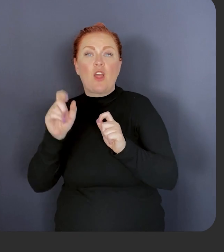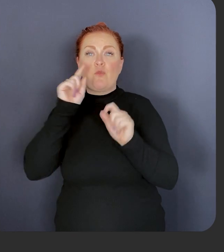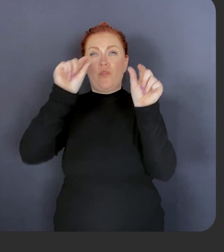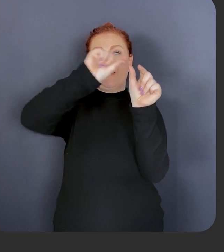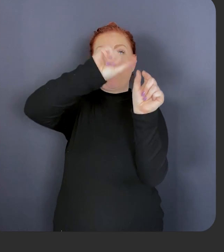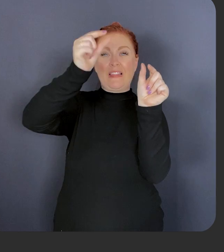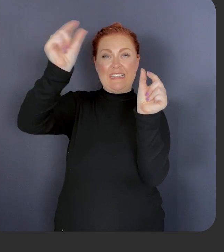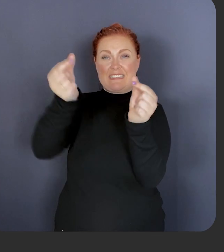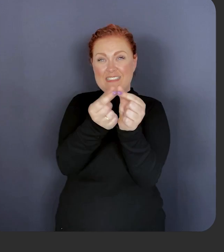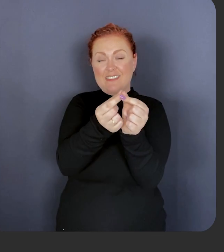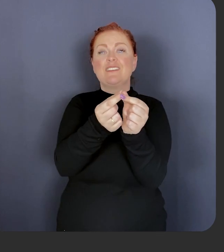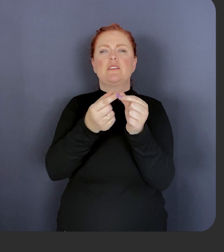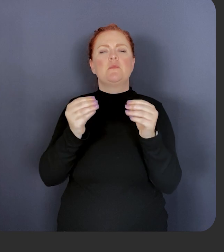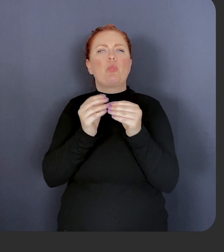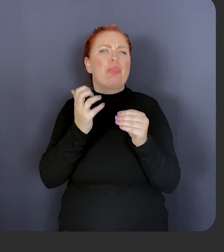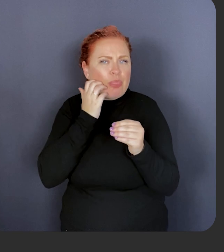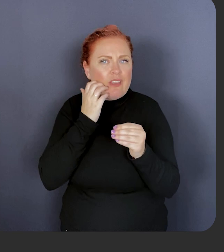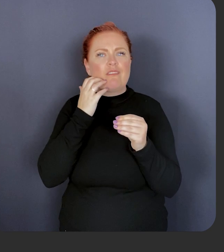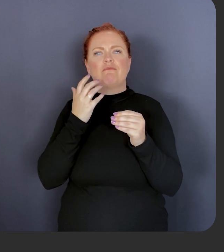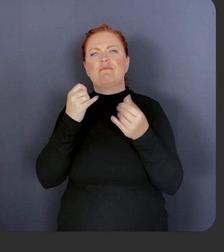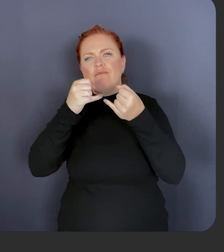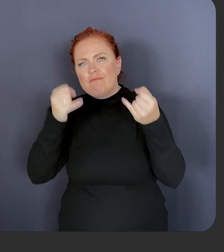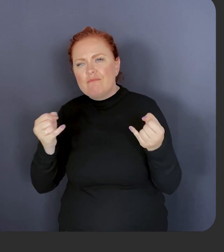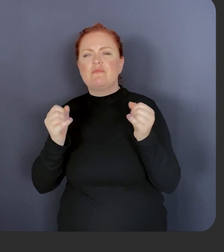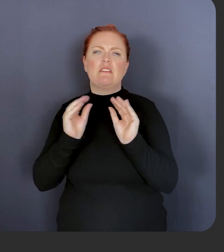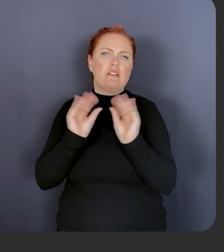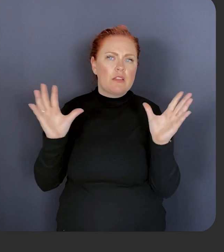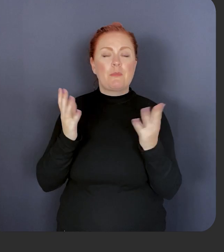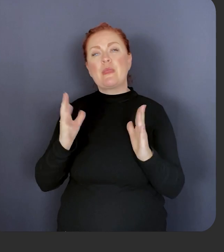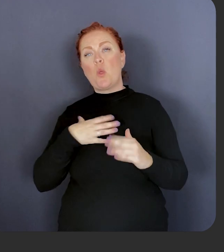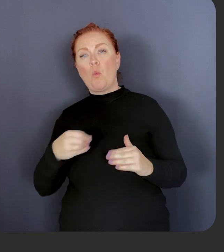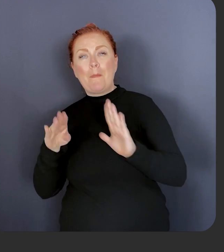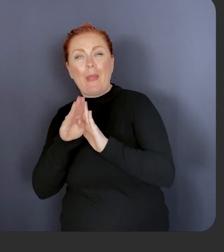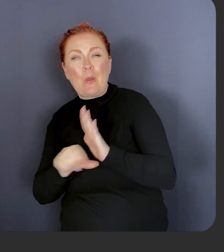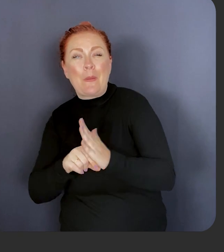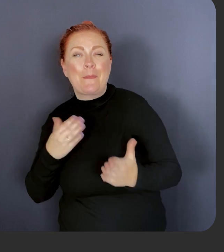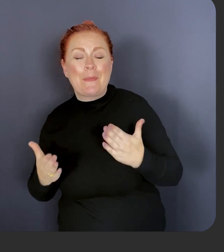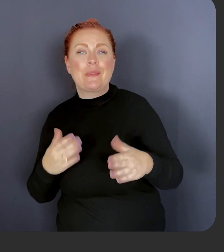that I'm showing to have a much thicker line to make sure they have maybe a white background.